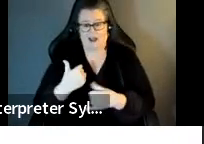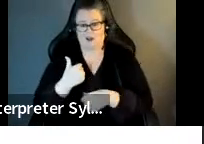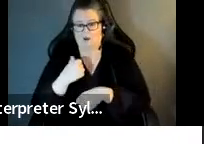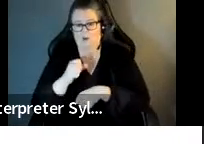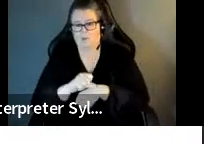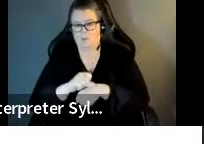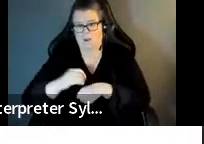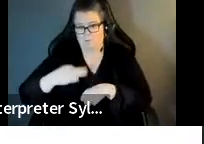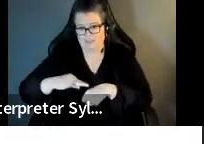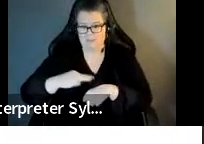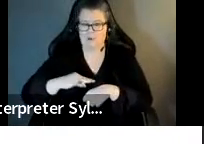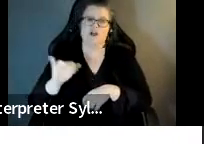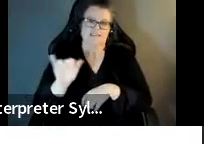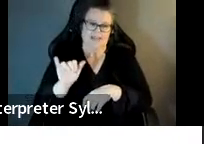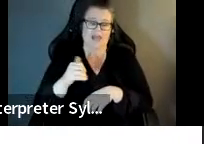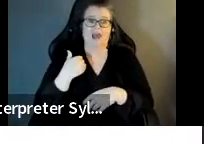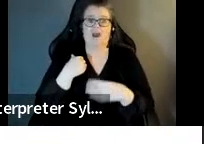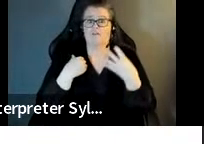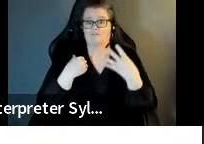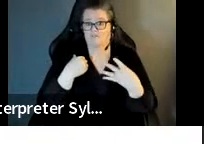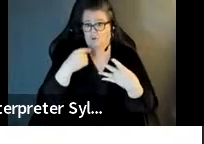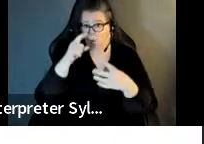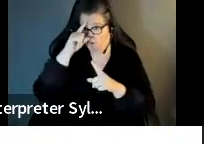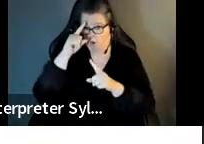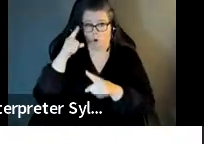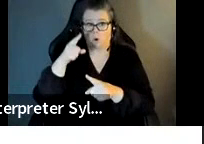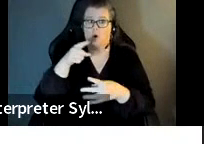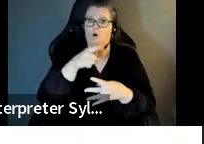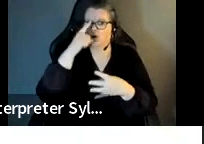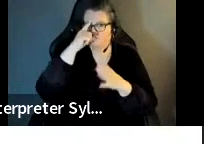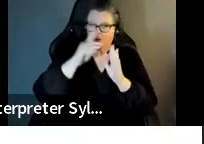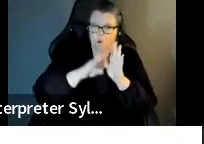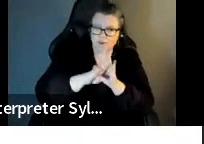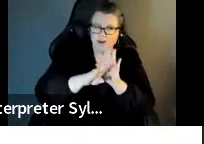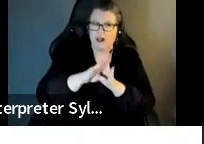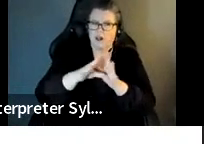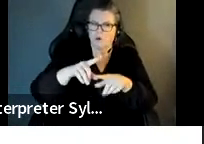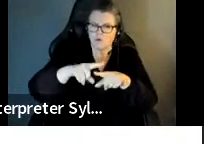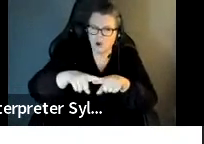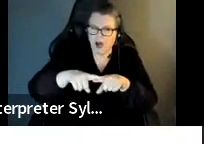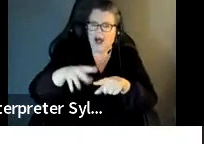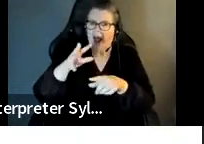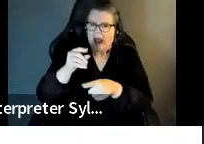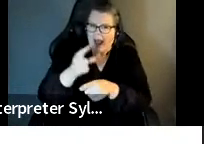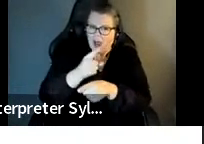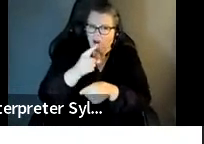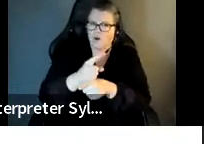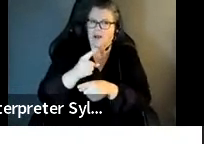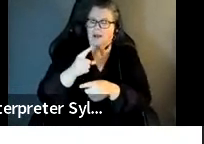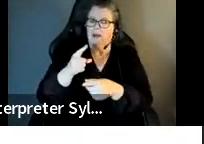First, to develop reliable accurate methods, so measuring the anthropometry of wheeled mobility users.